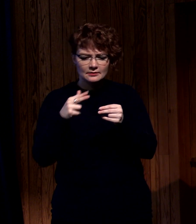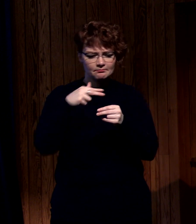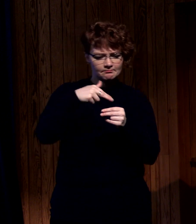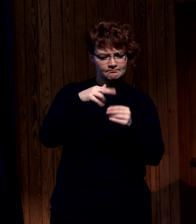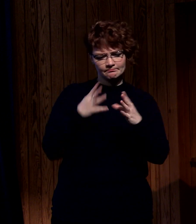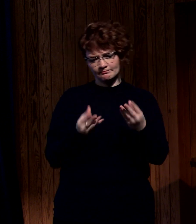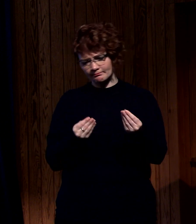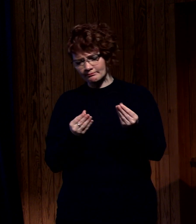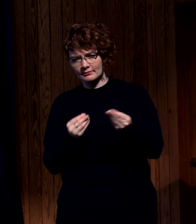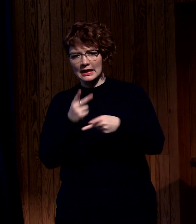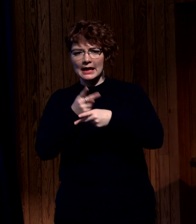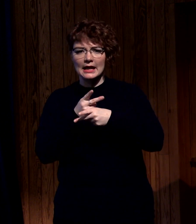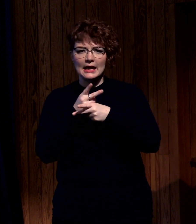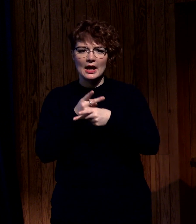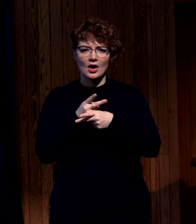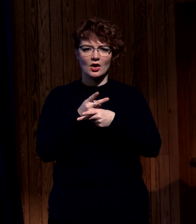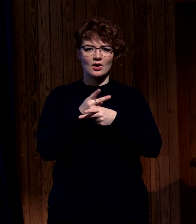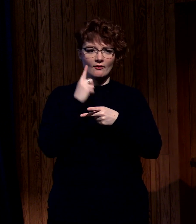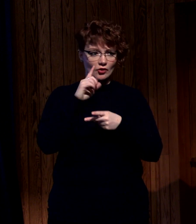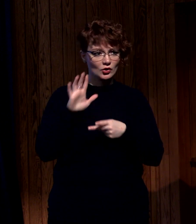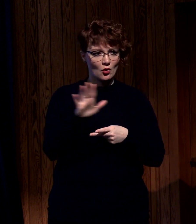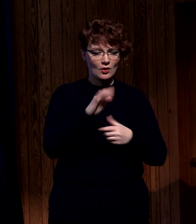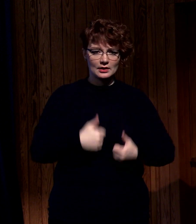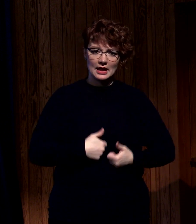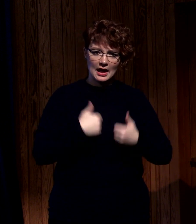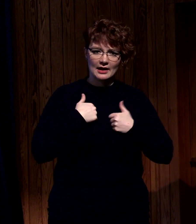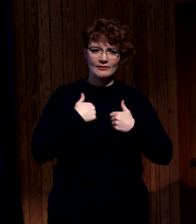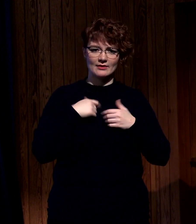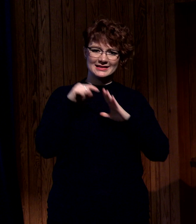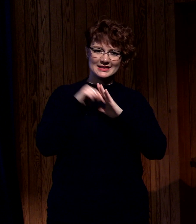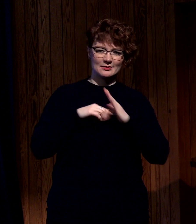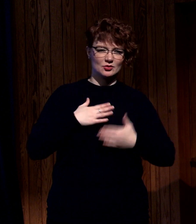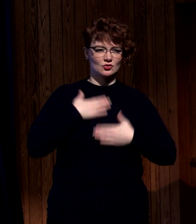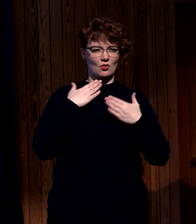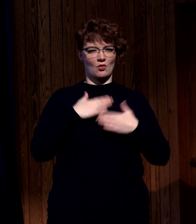with the deepest care and with the deepest joy, guiding and